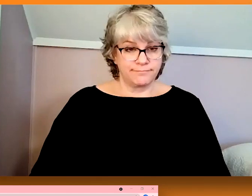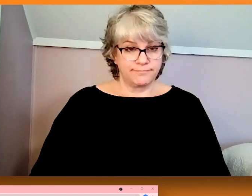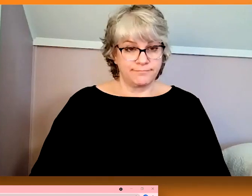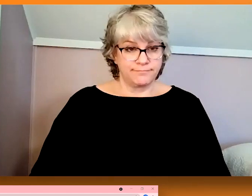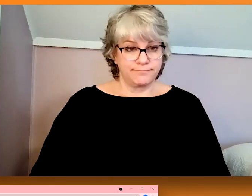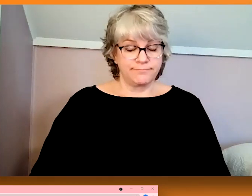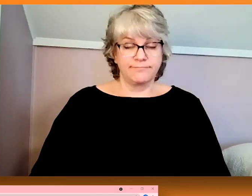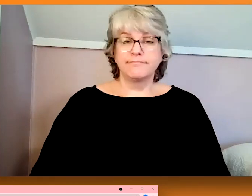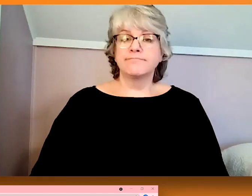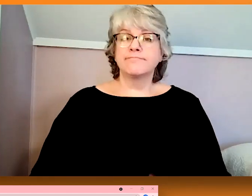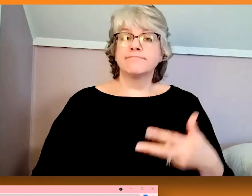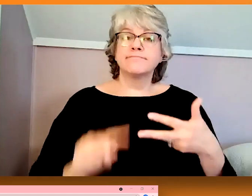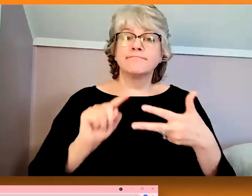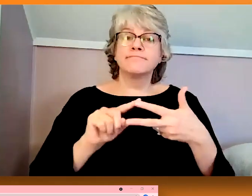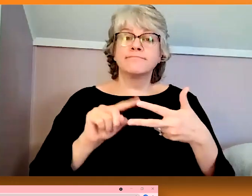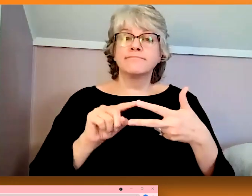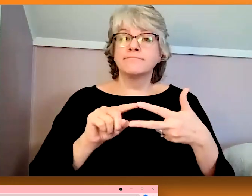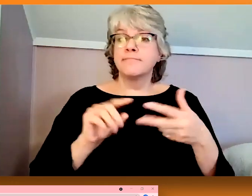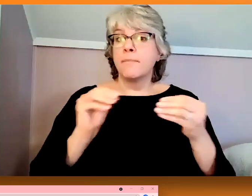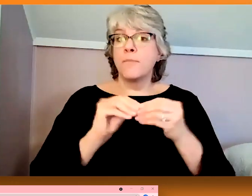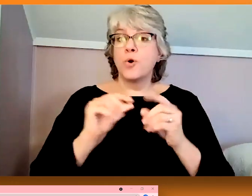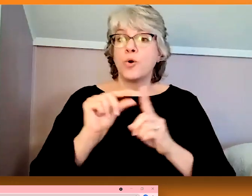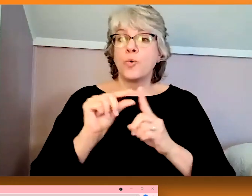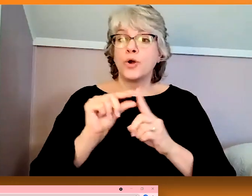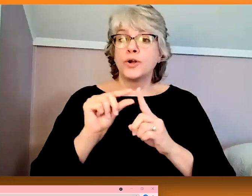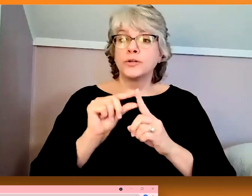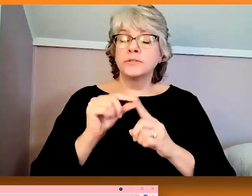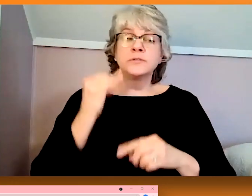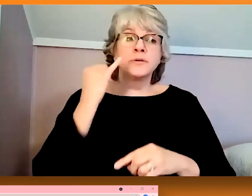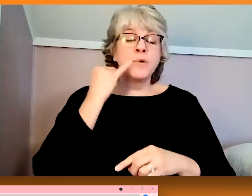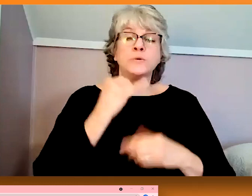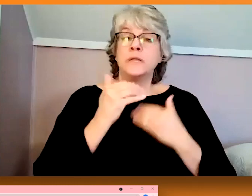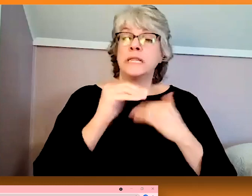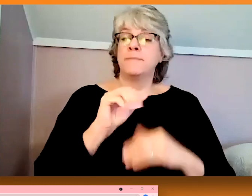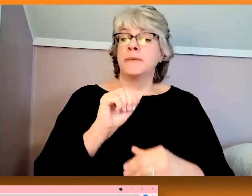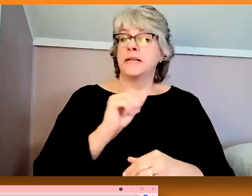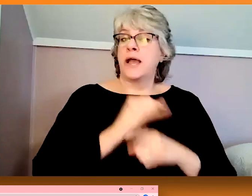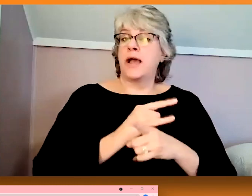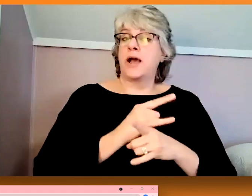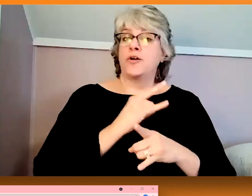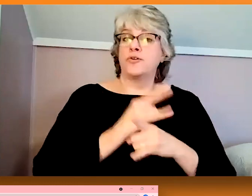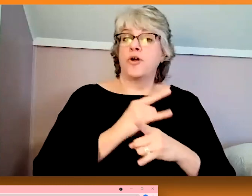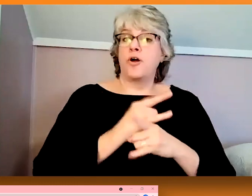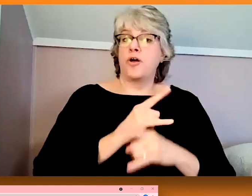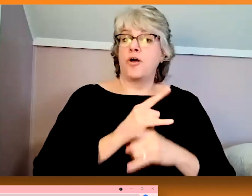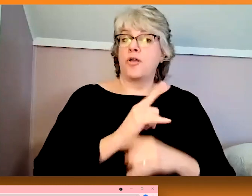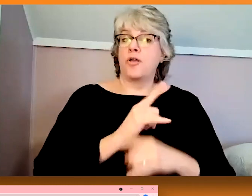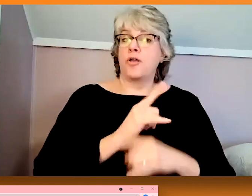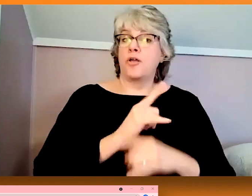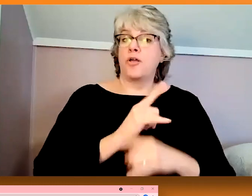So you can include additional words. Say, you want only alcohol, you can add that.